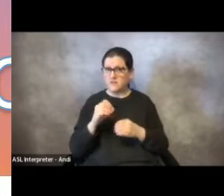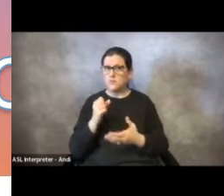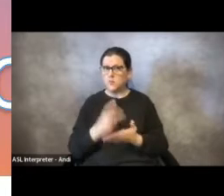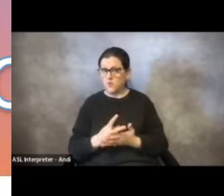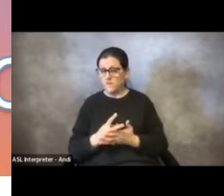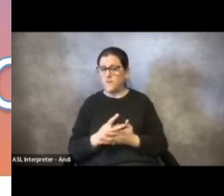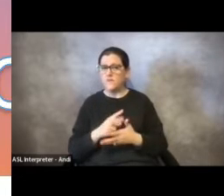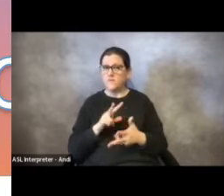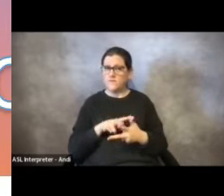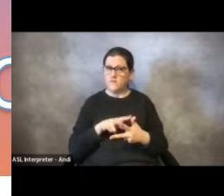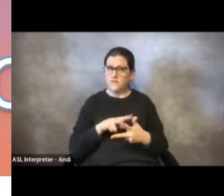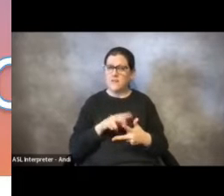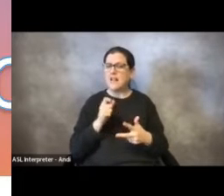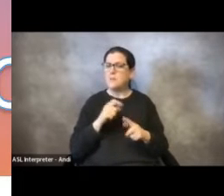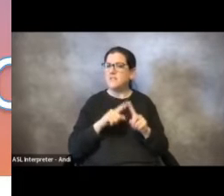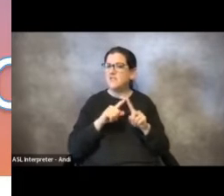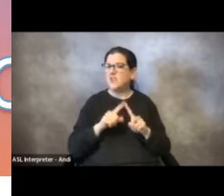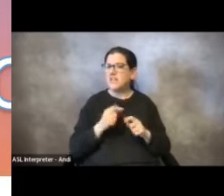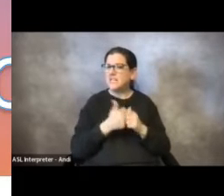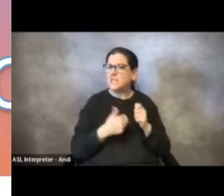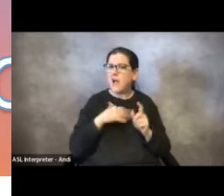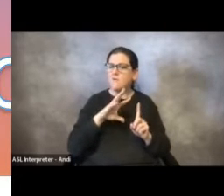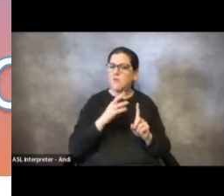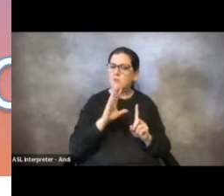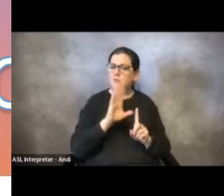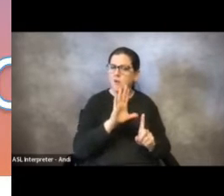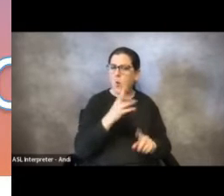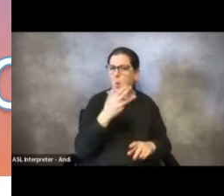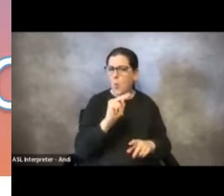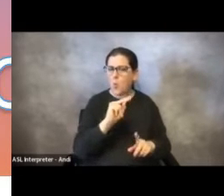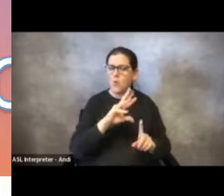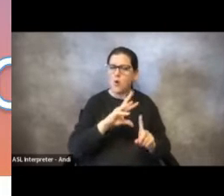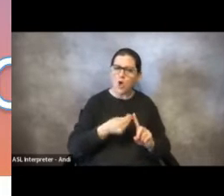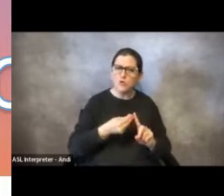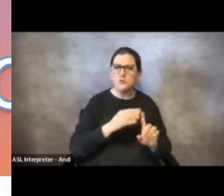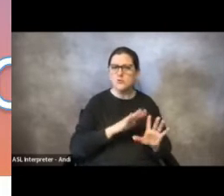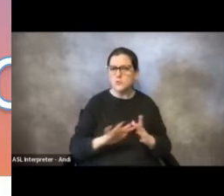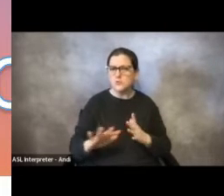honestly, they're a little bit different. Each one has its own culture, and stuff like that. But just know that it's a two